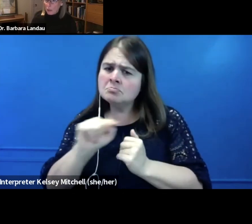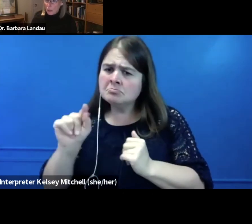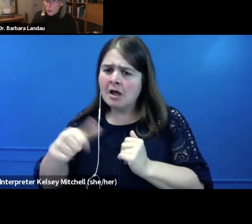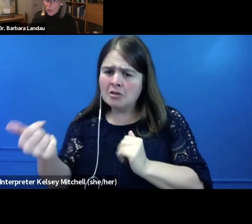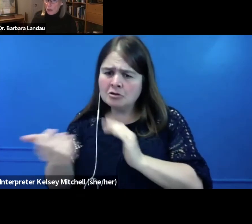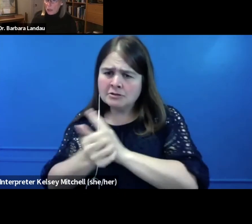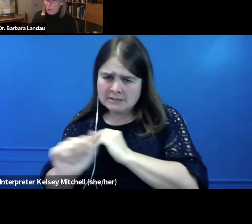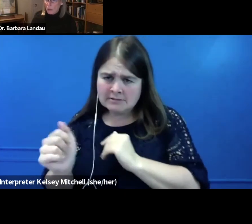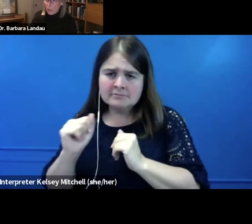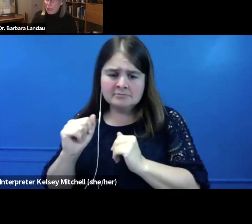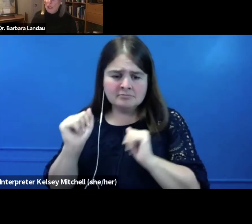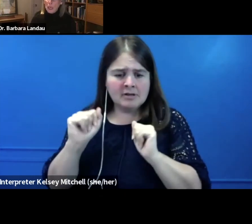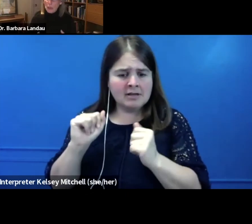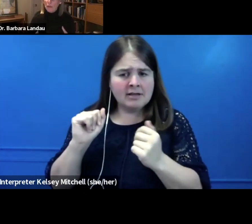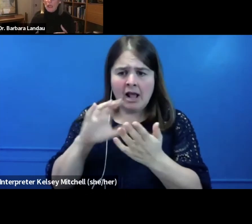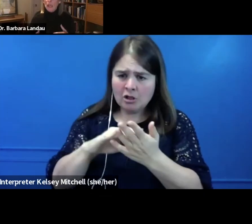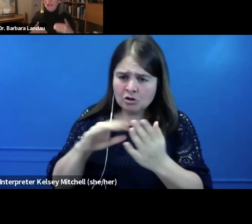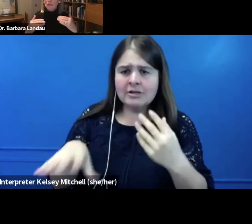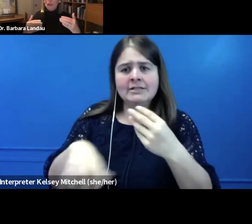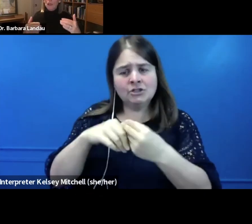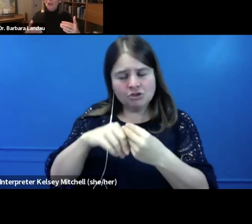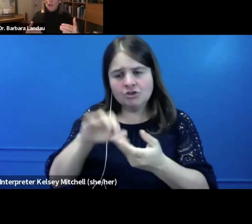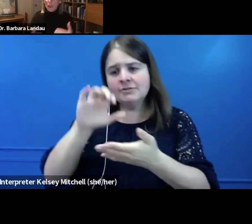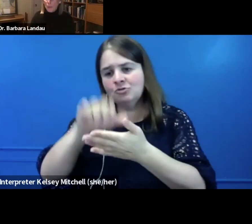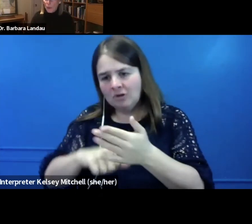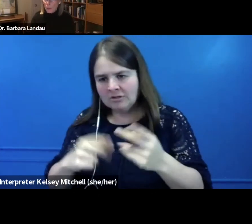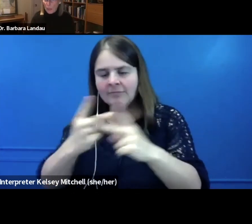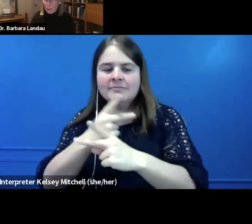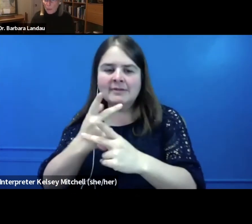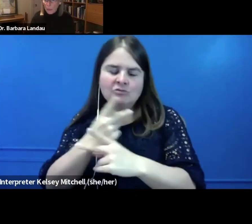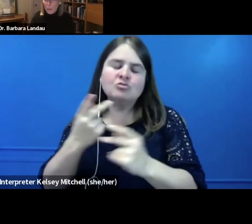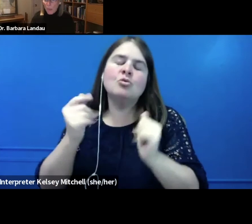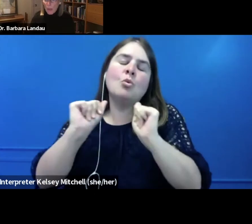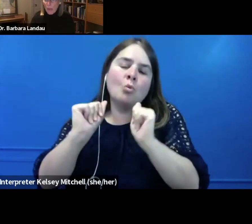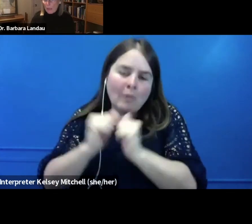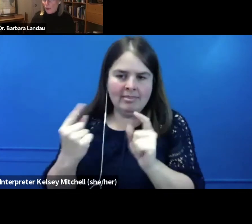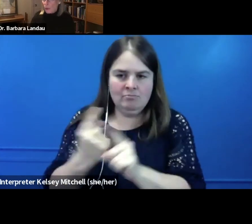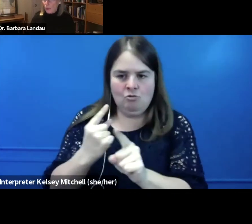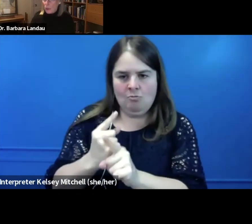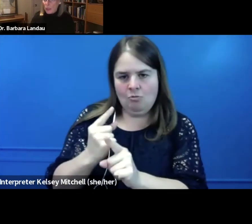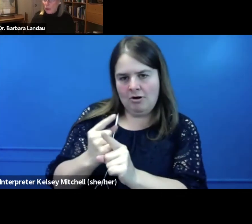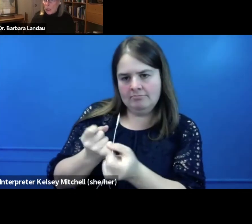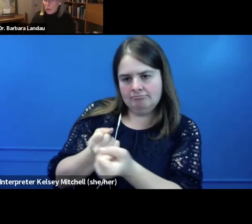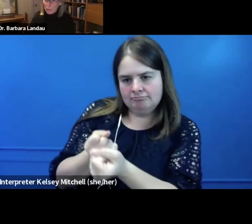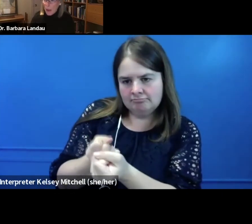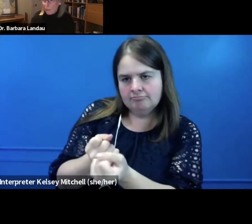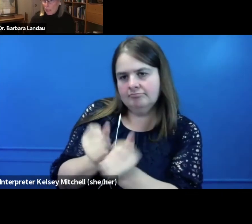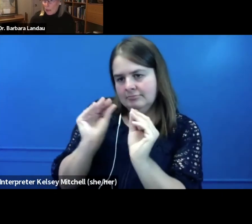subtracting some multiplication if again given the appropriate input and other